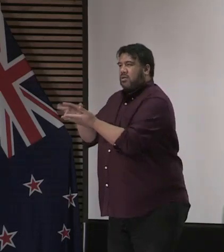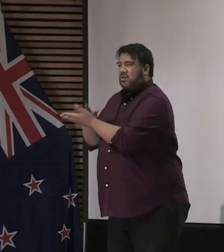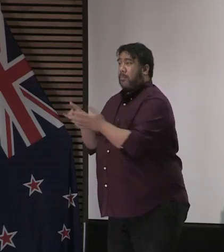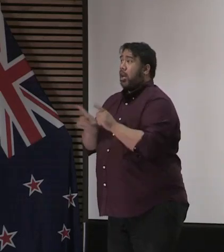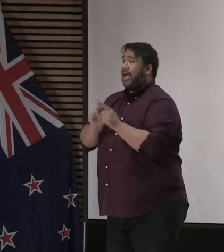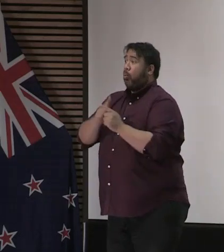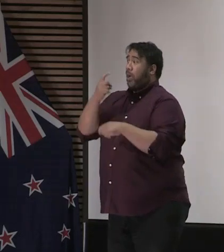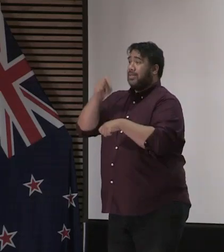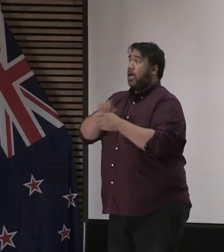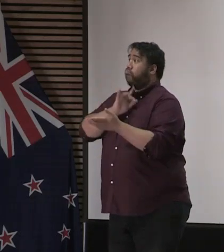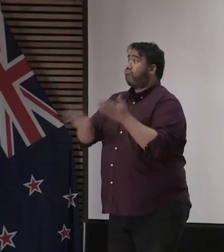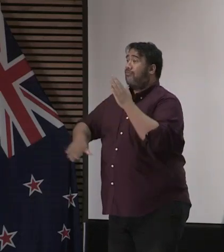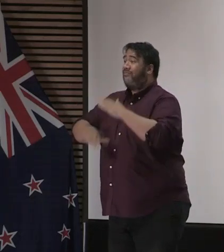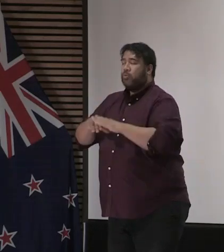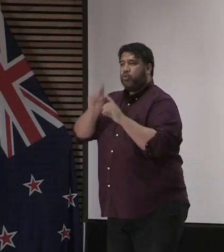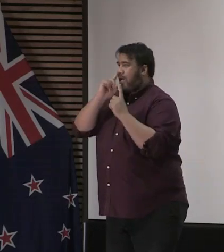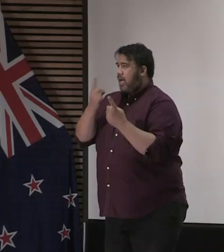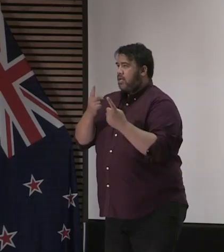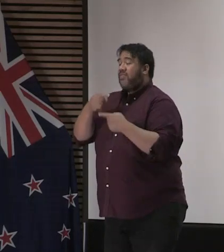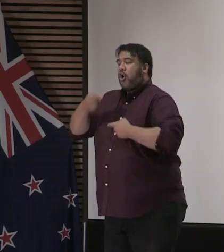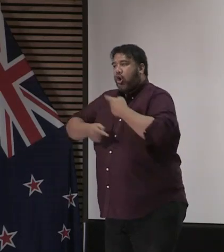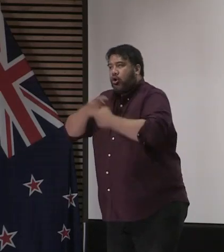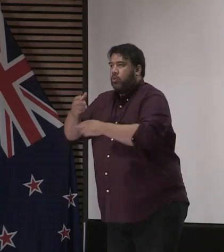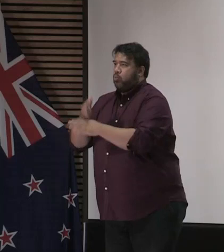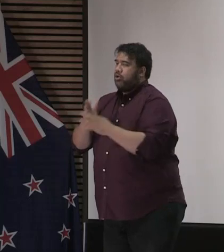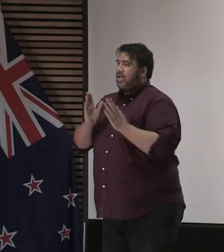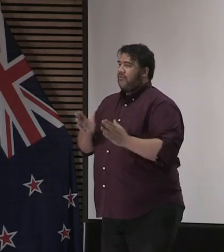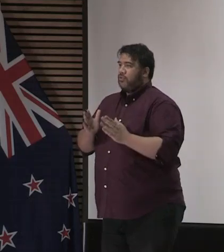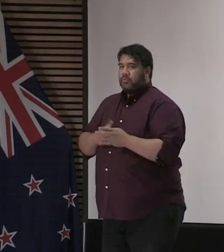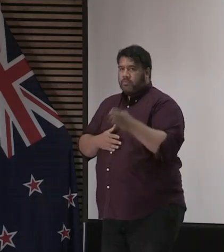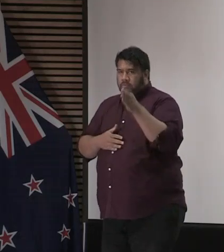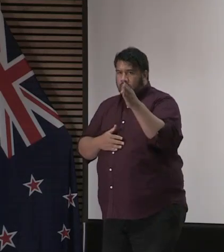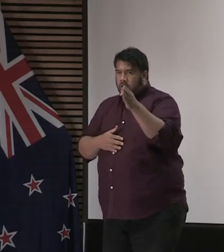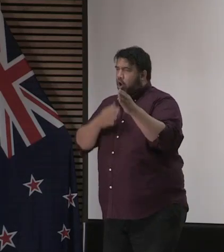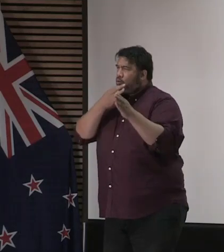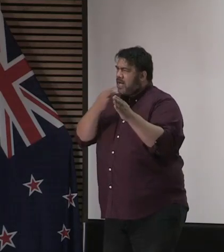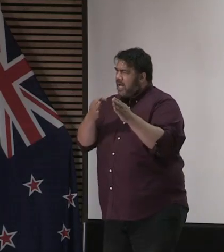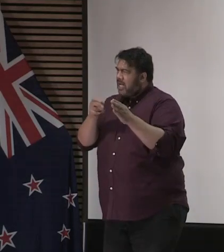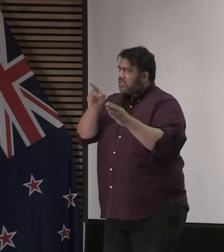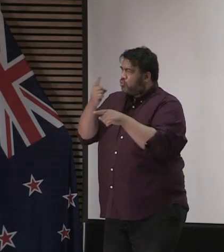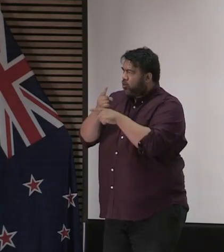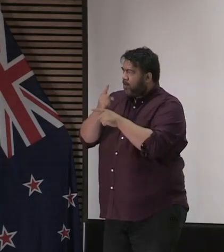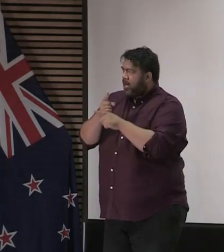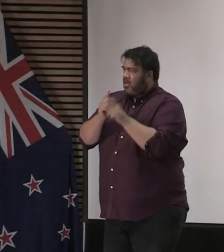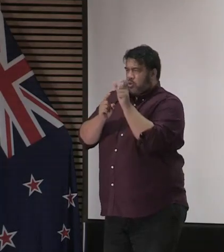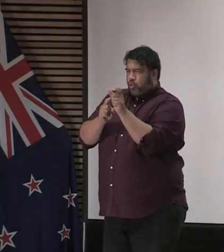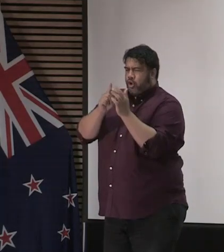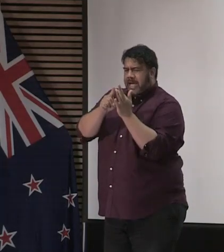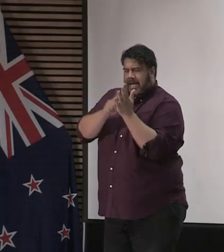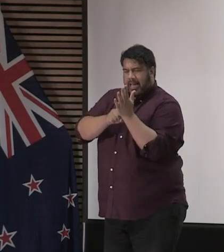something you can say, "Done and dusted. We've got it. We have eliminated." It's an